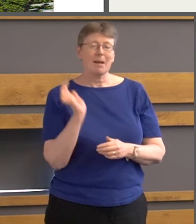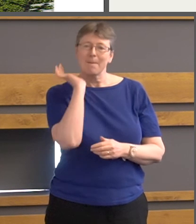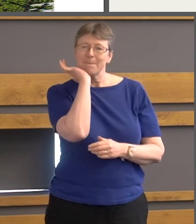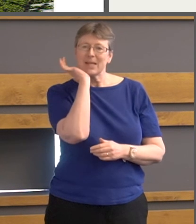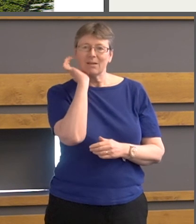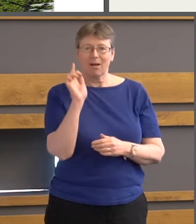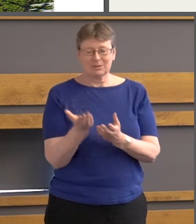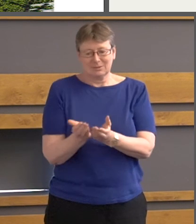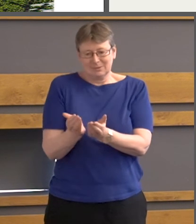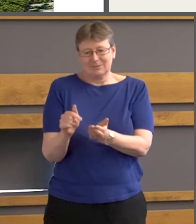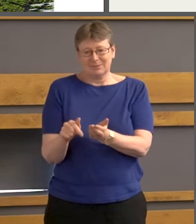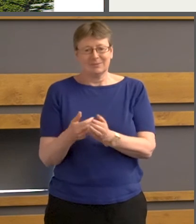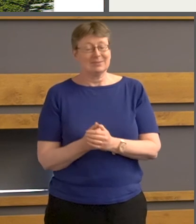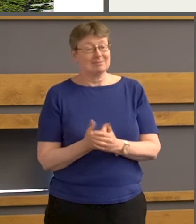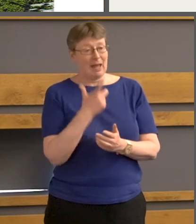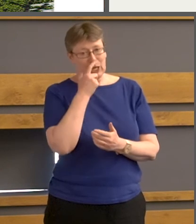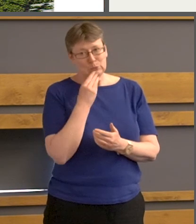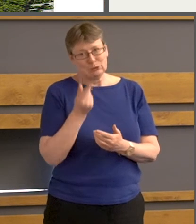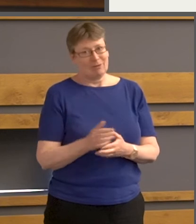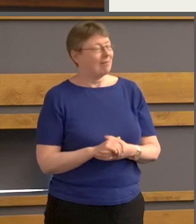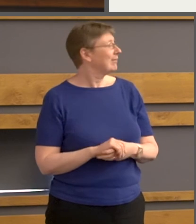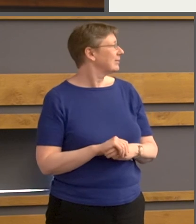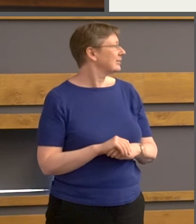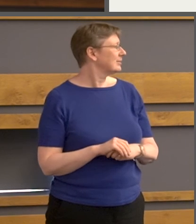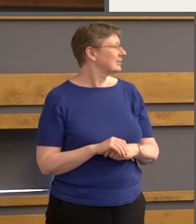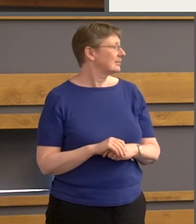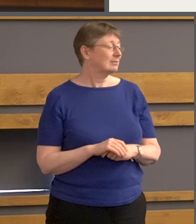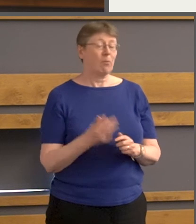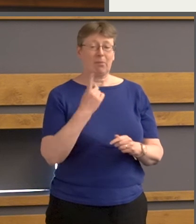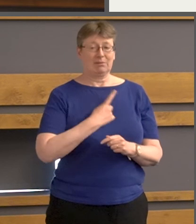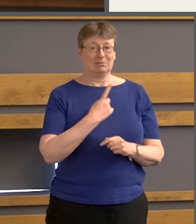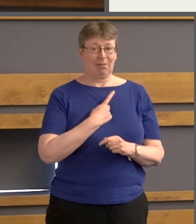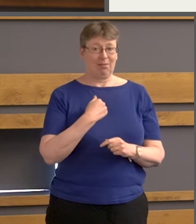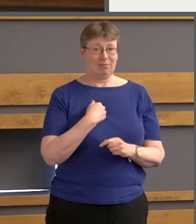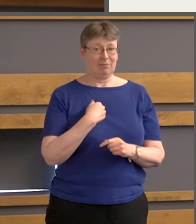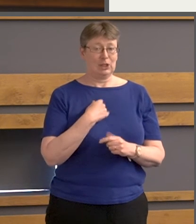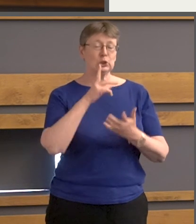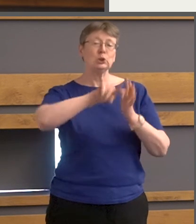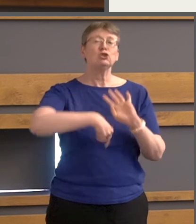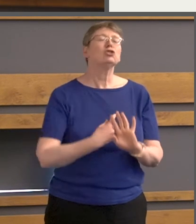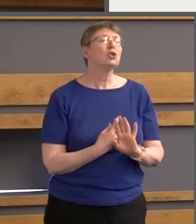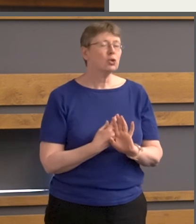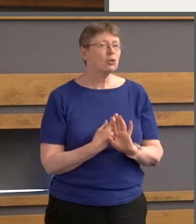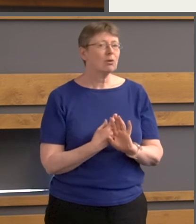in those little things. So for me, jute is the answer